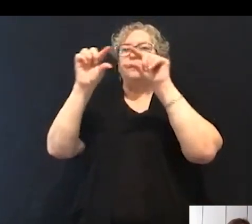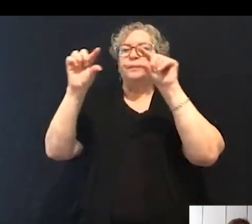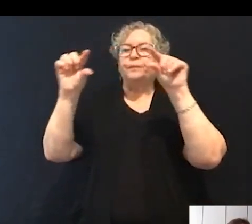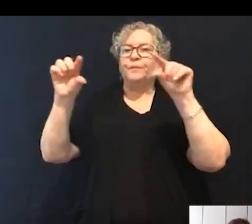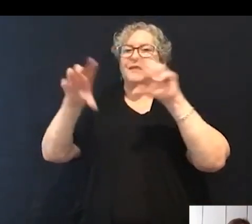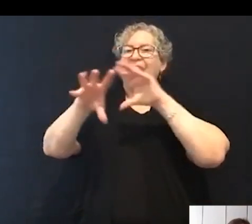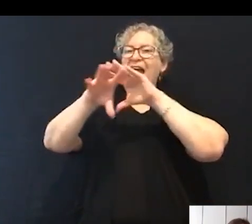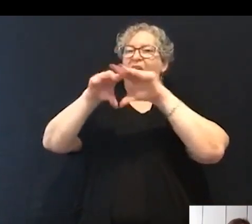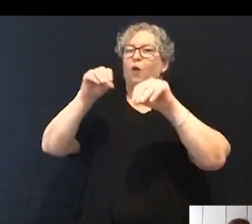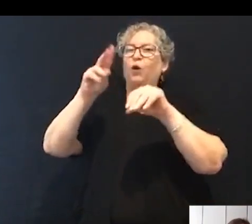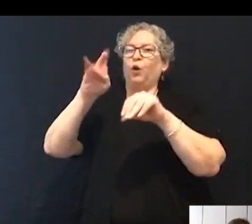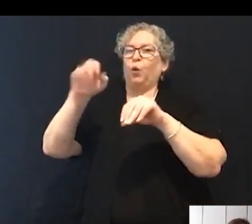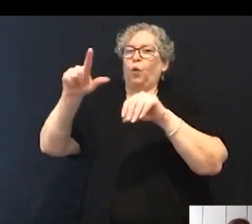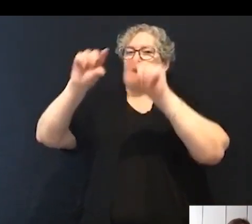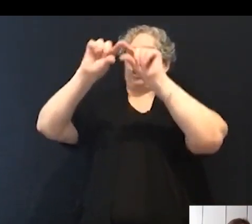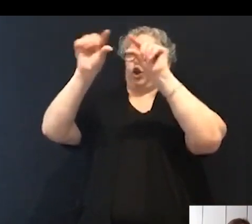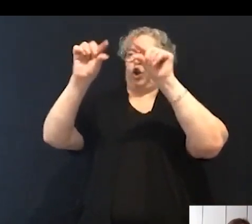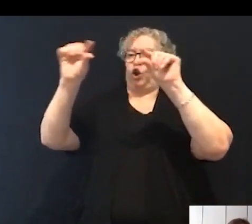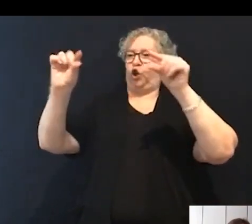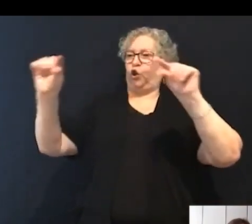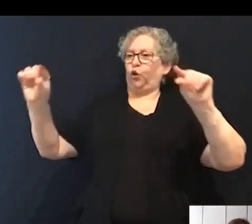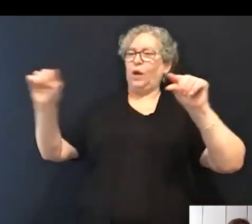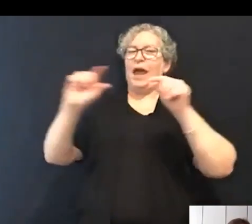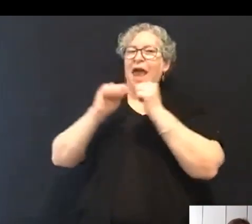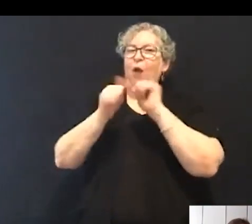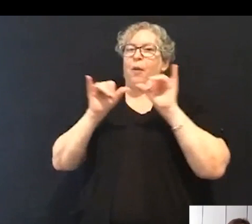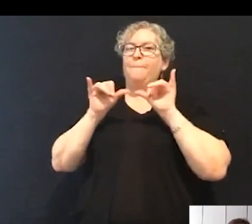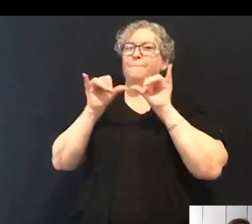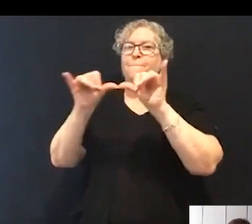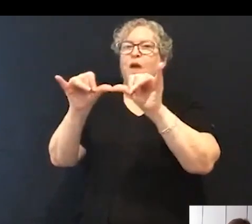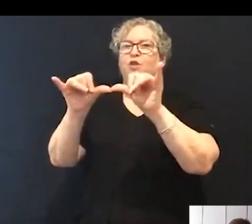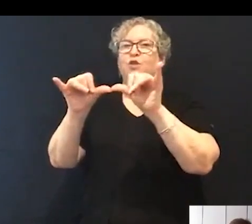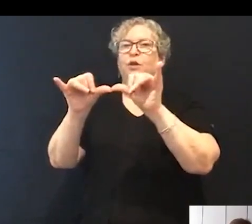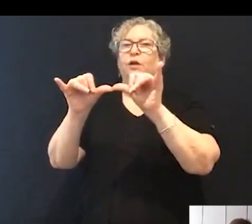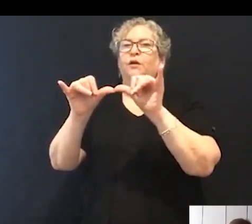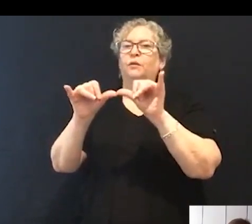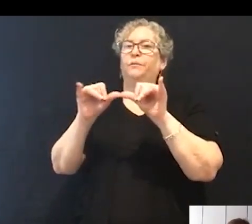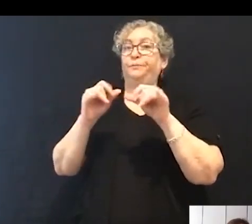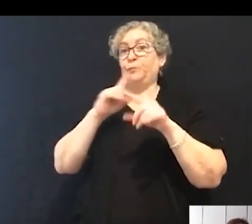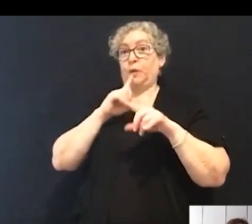And these measures allow a reliable delineation